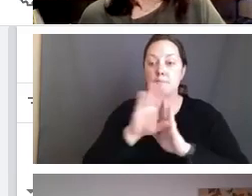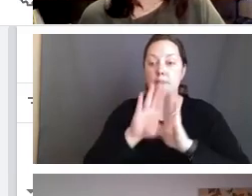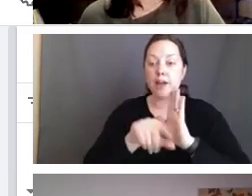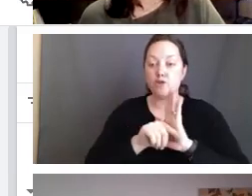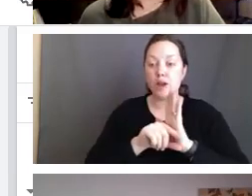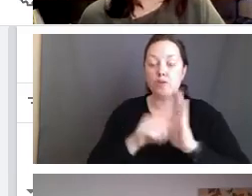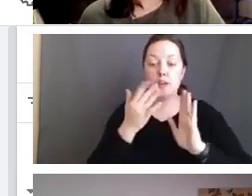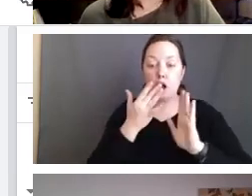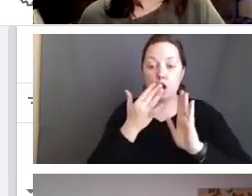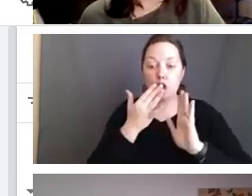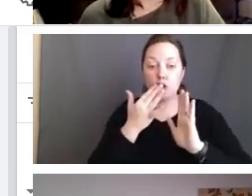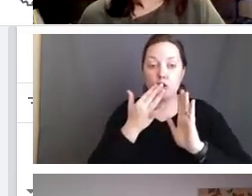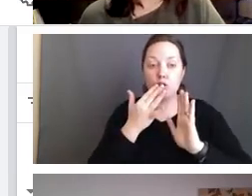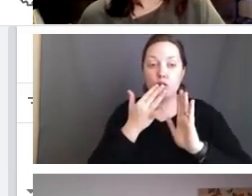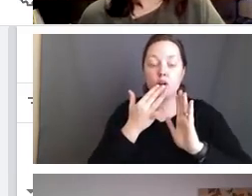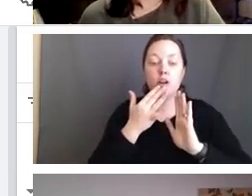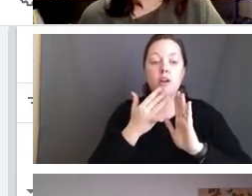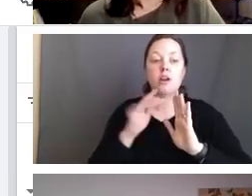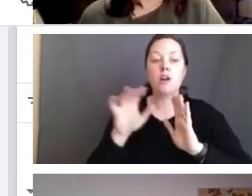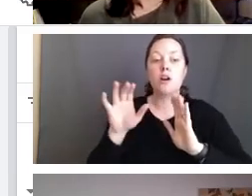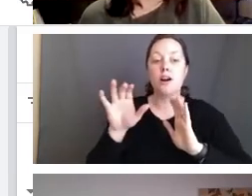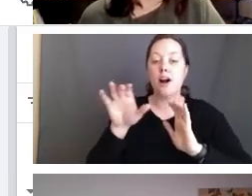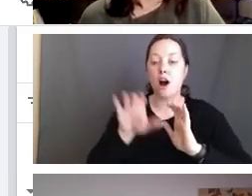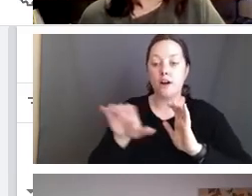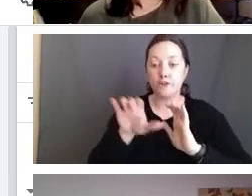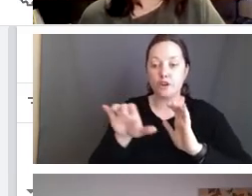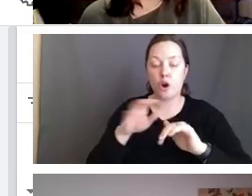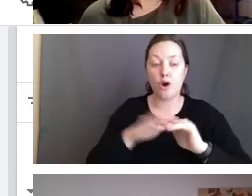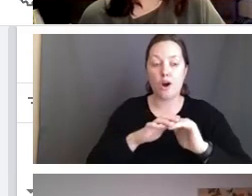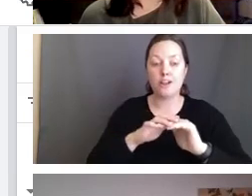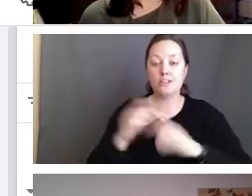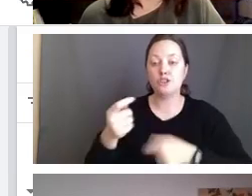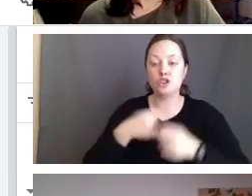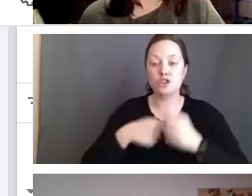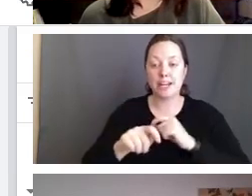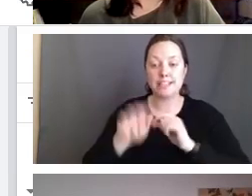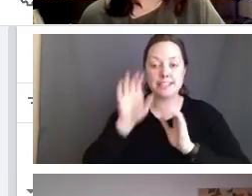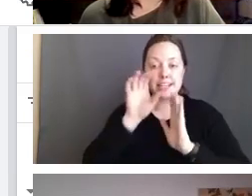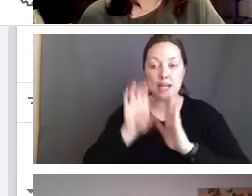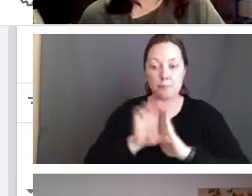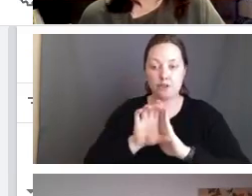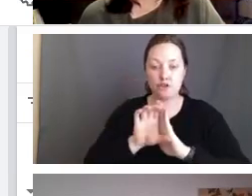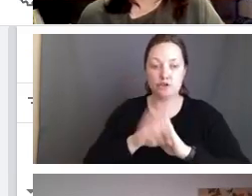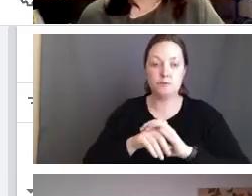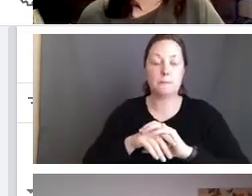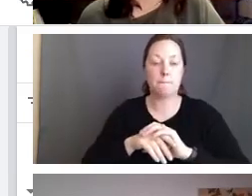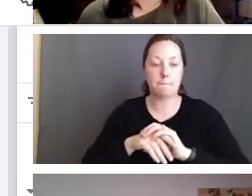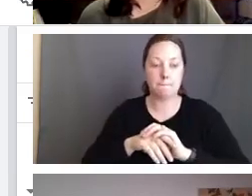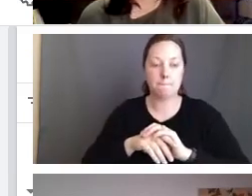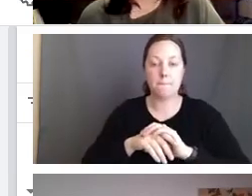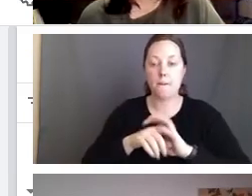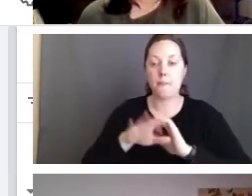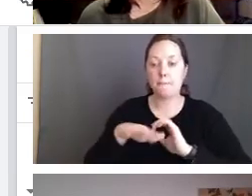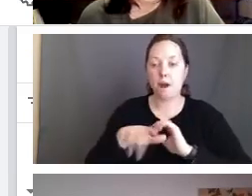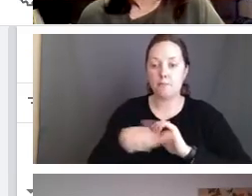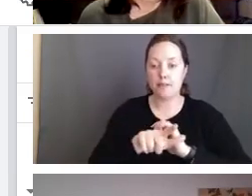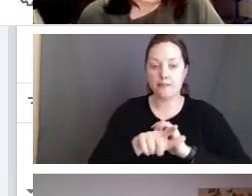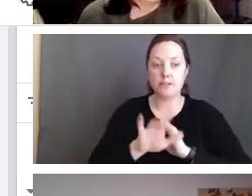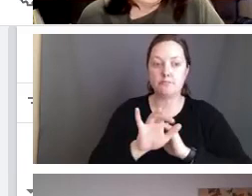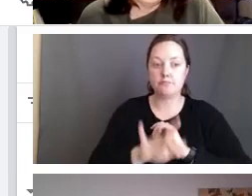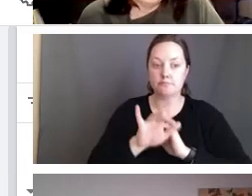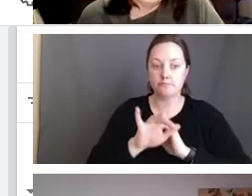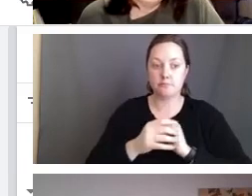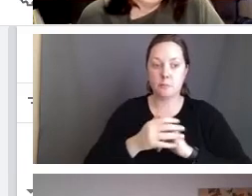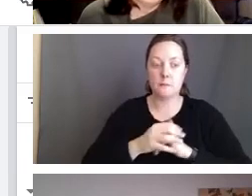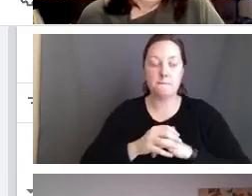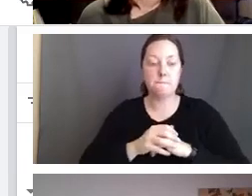The divider button which is the next option under the button button, that sounds so silly.